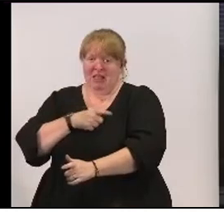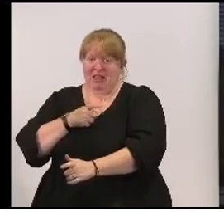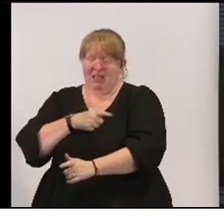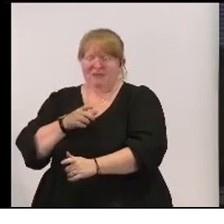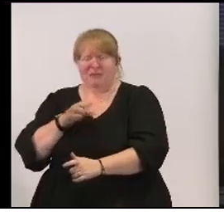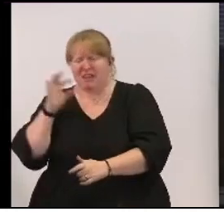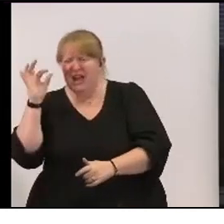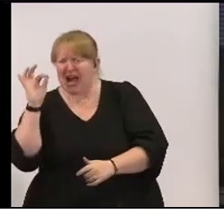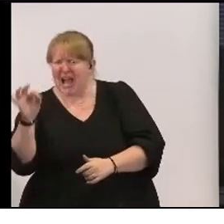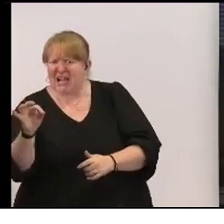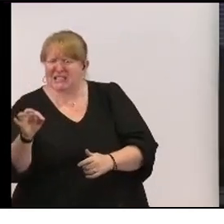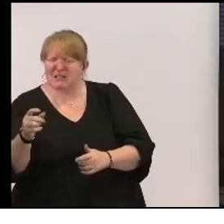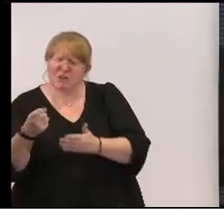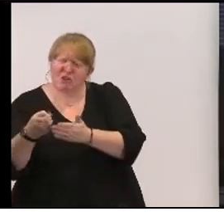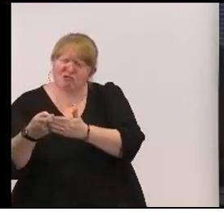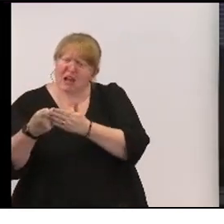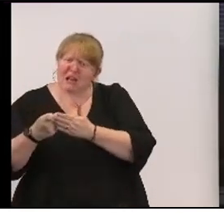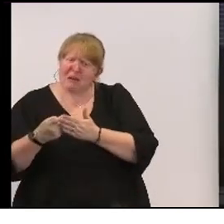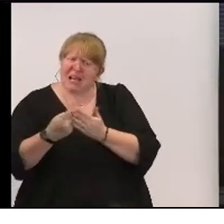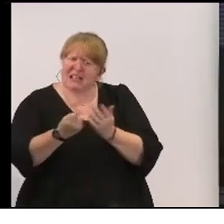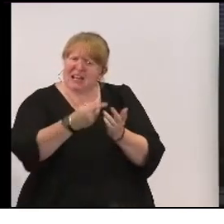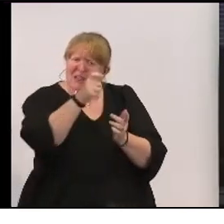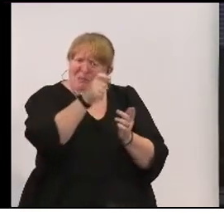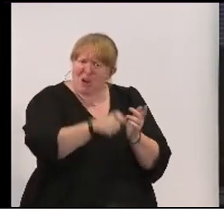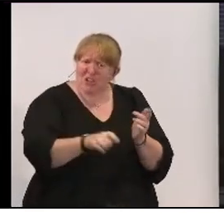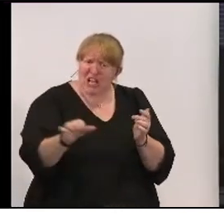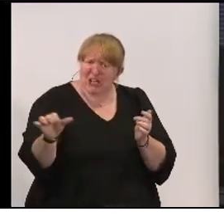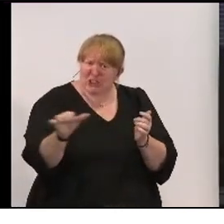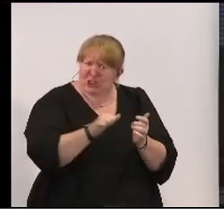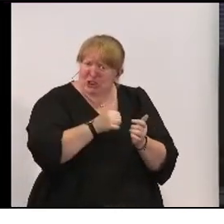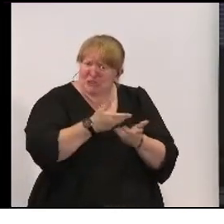I asked them to recommend someone else I should speak to.